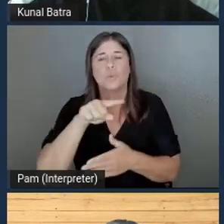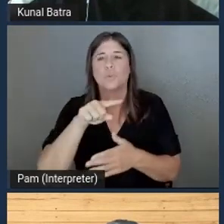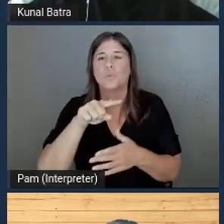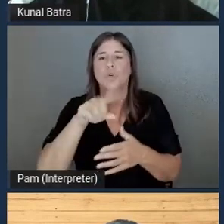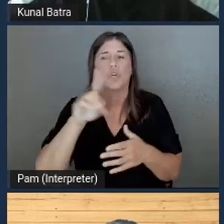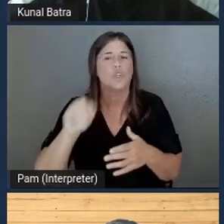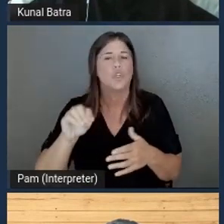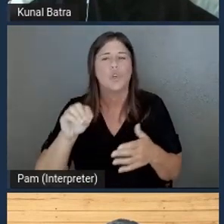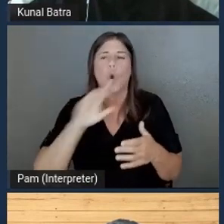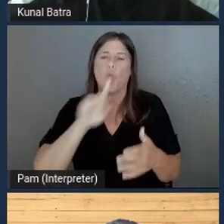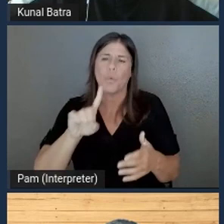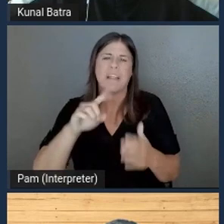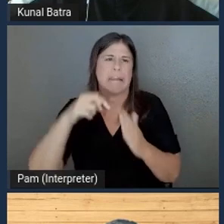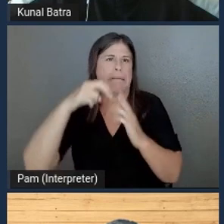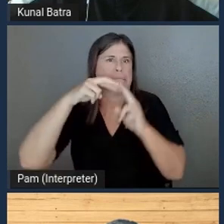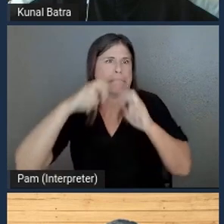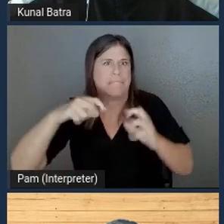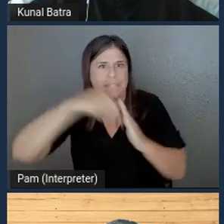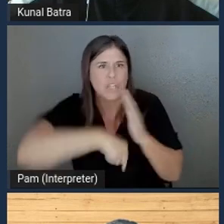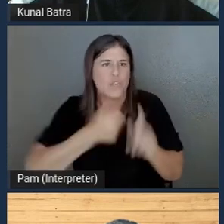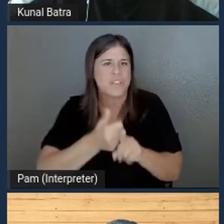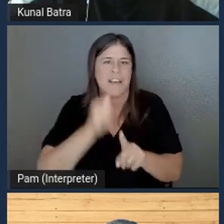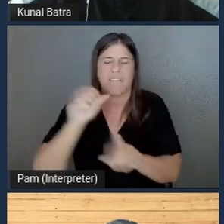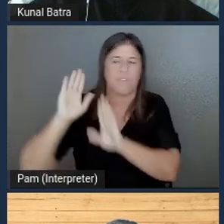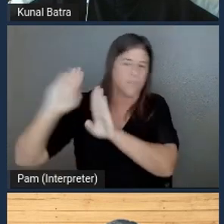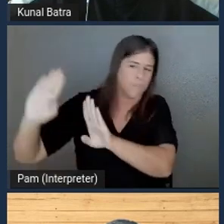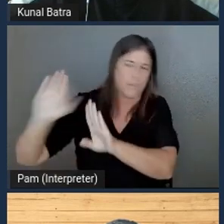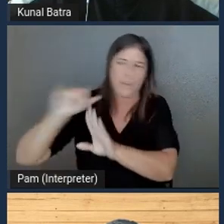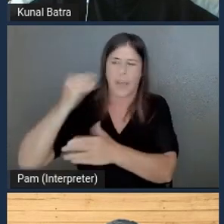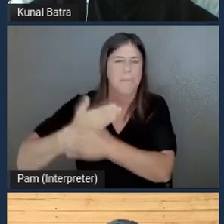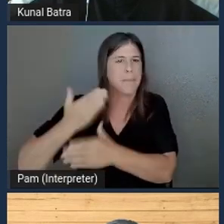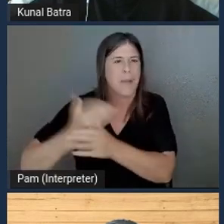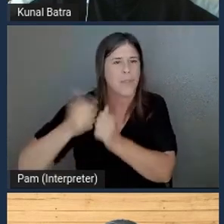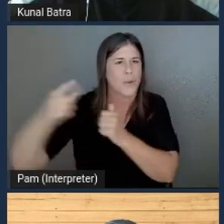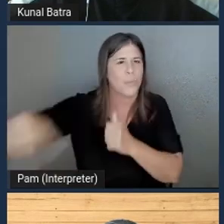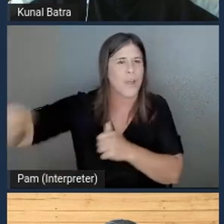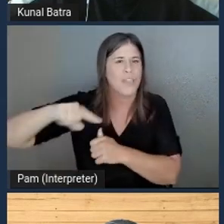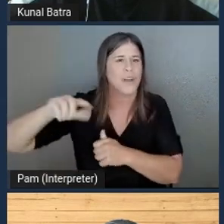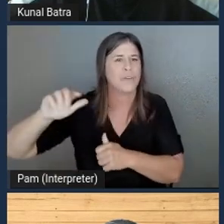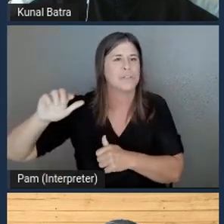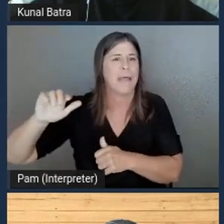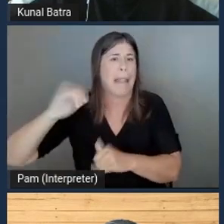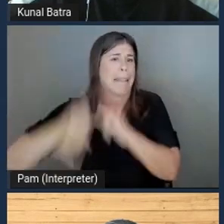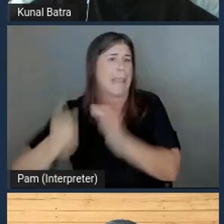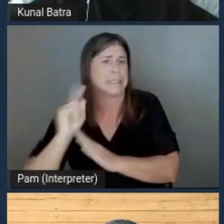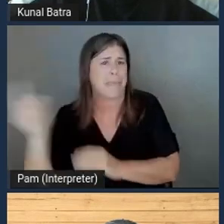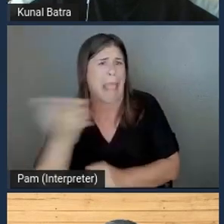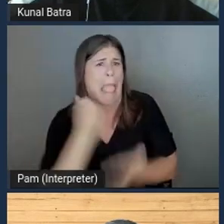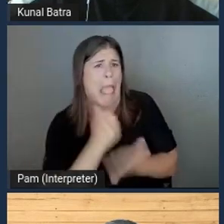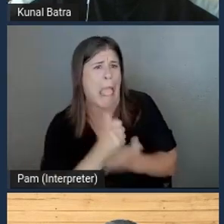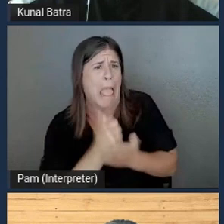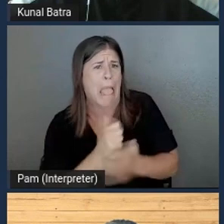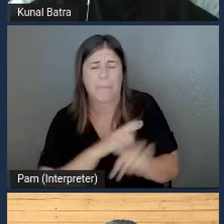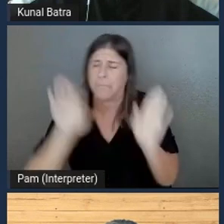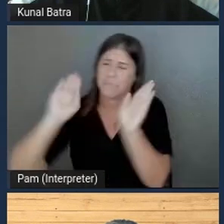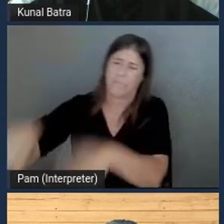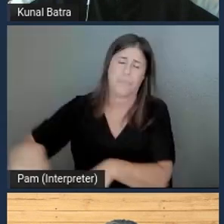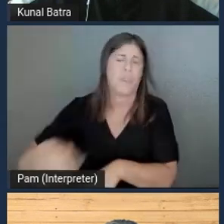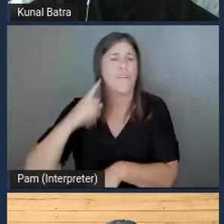or go deep, and not be bothered about the ad hoc questions that come your way. So for ad hoc questions, and you have to write a query,